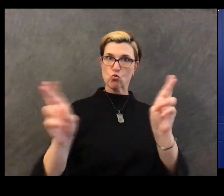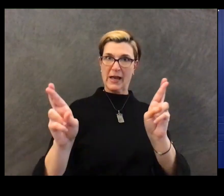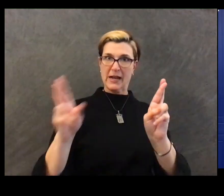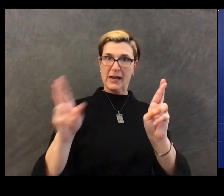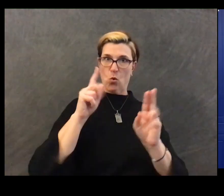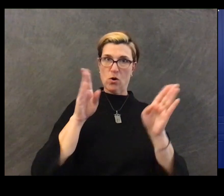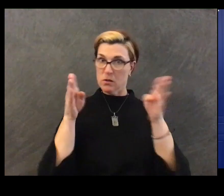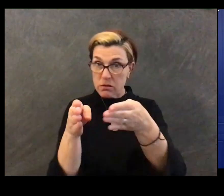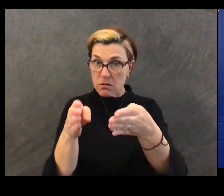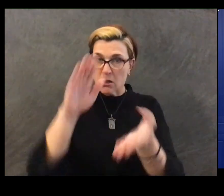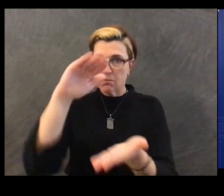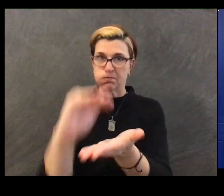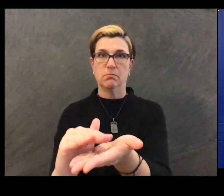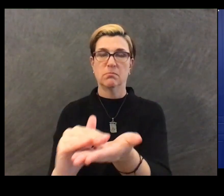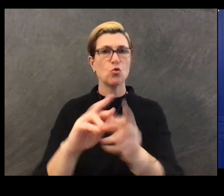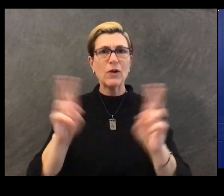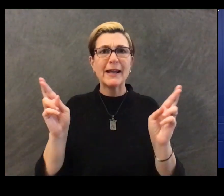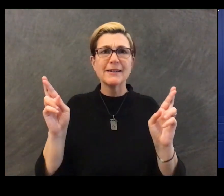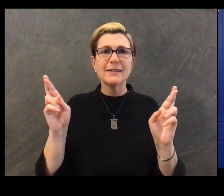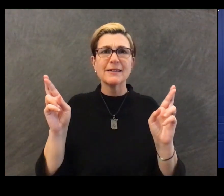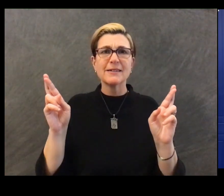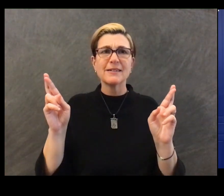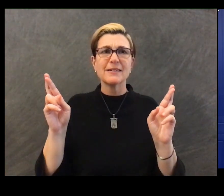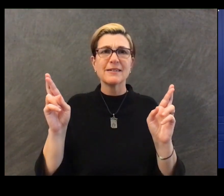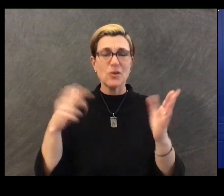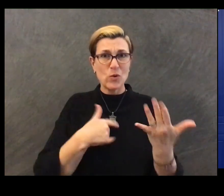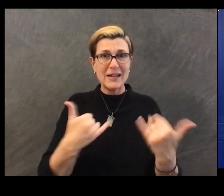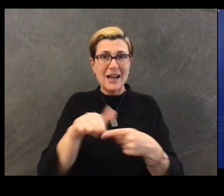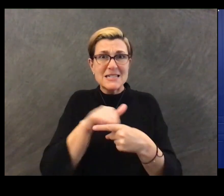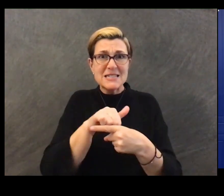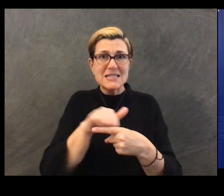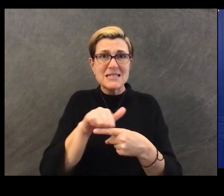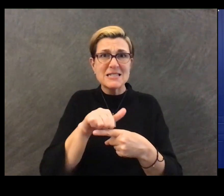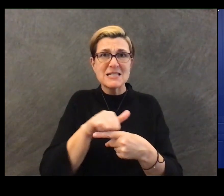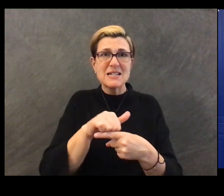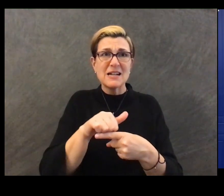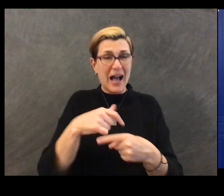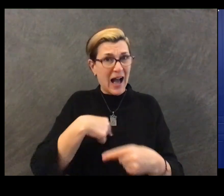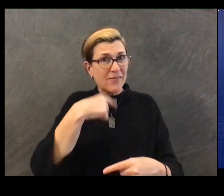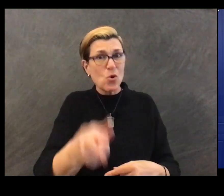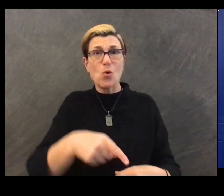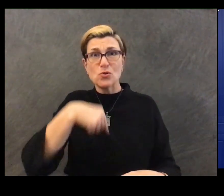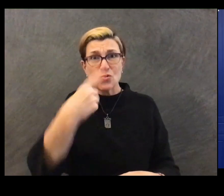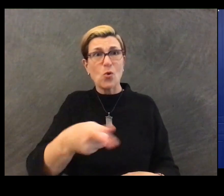about that and talked about how we're not only preparing for today and tomorrow but we're preparing for six months from